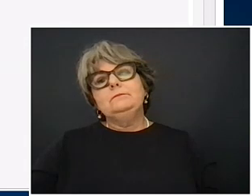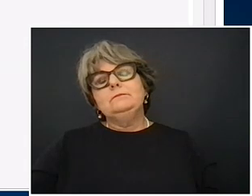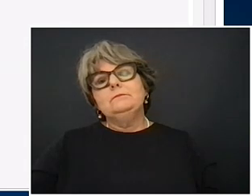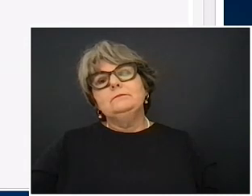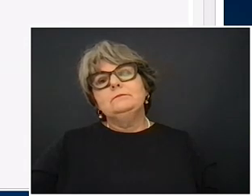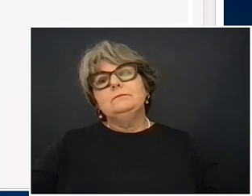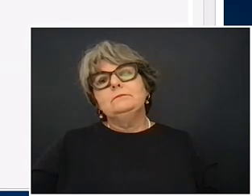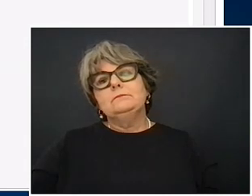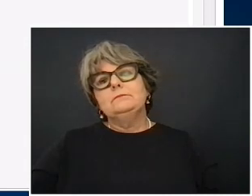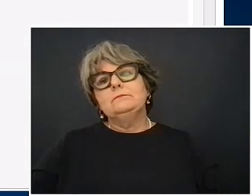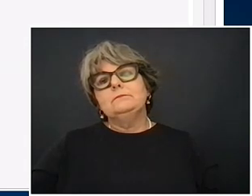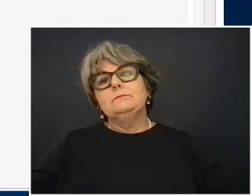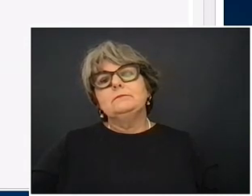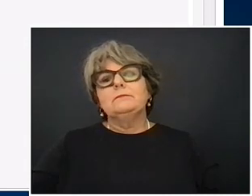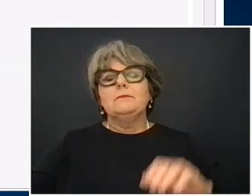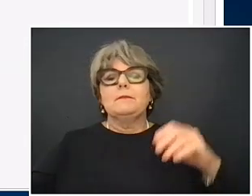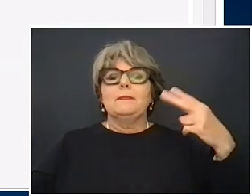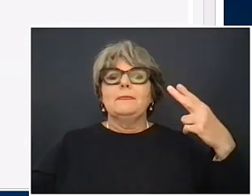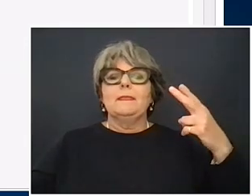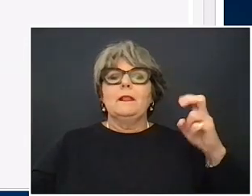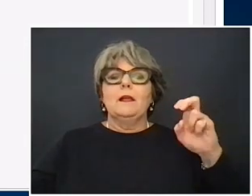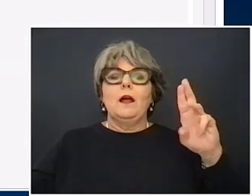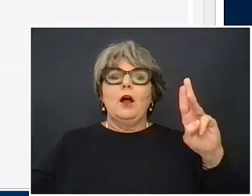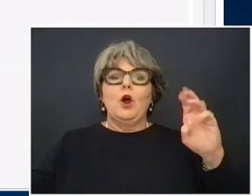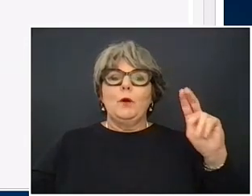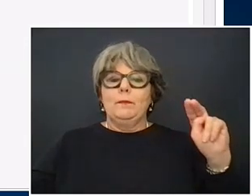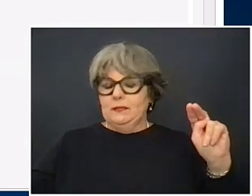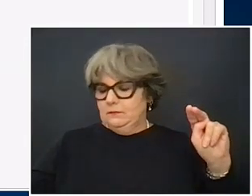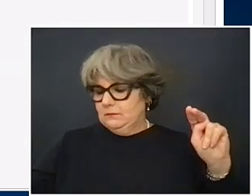Yeah. So we- you know, we've- I guess over